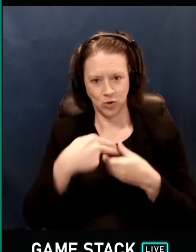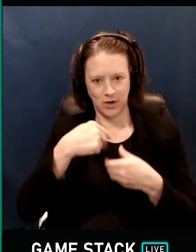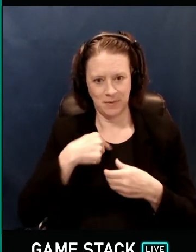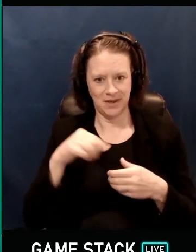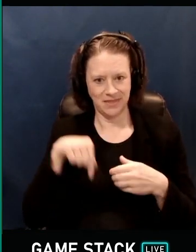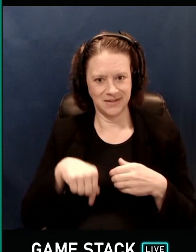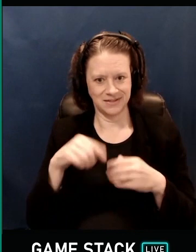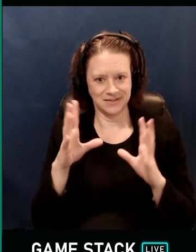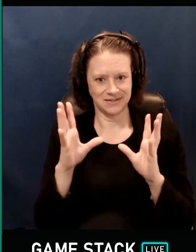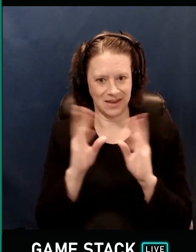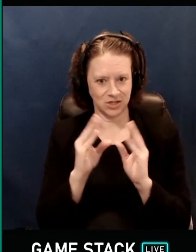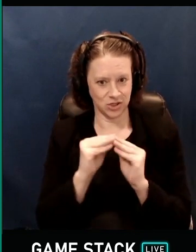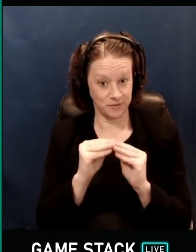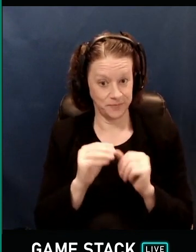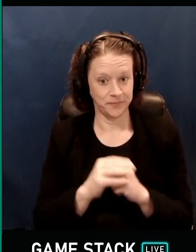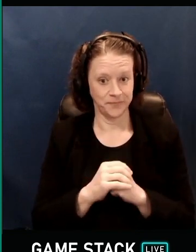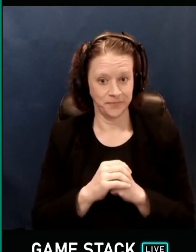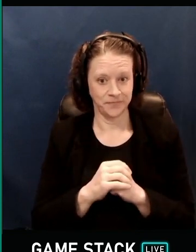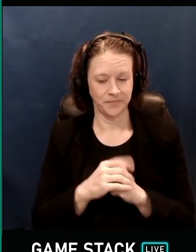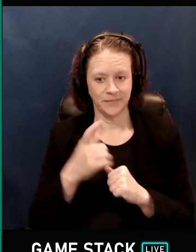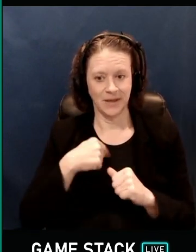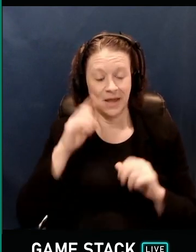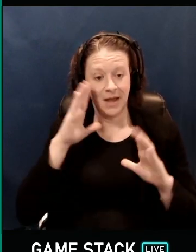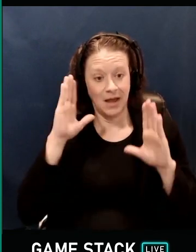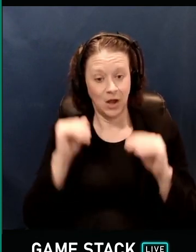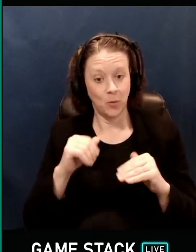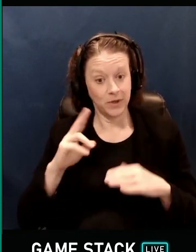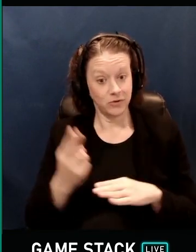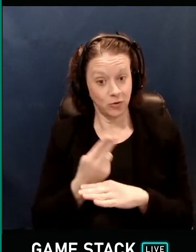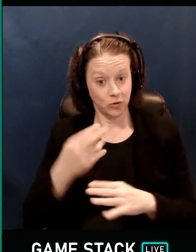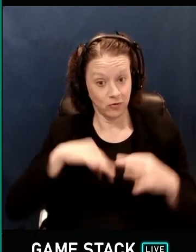I hope it's useful and helps you to build your